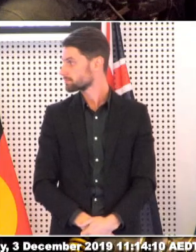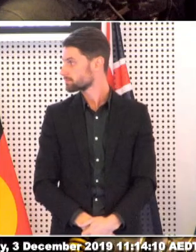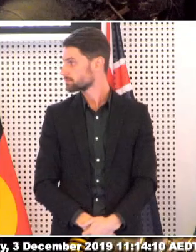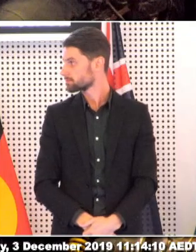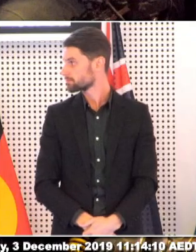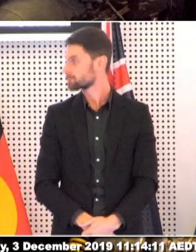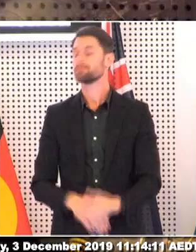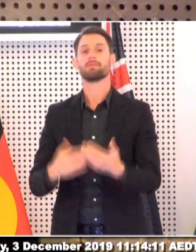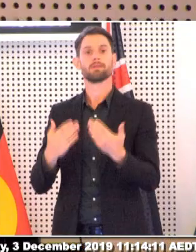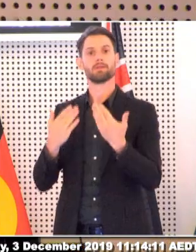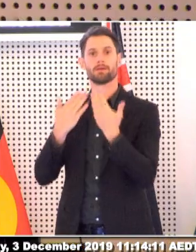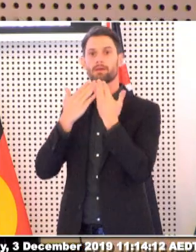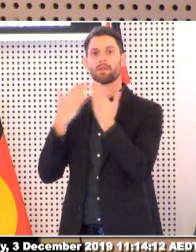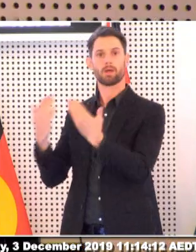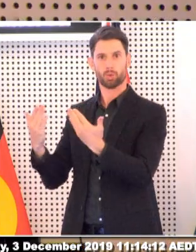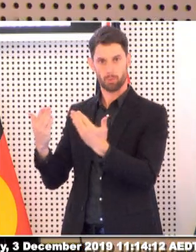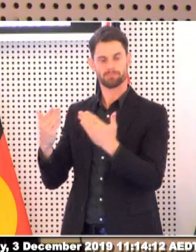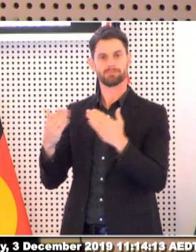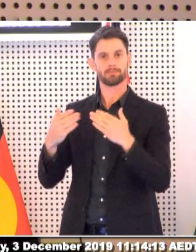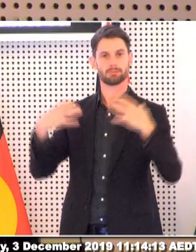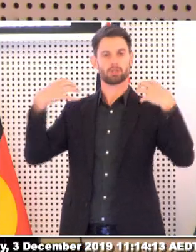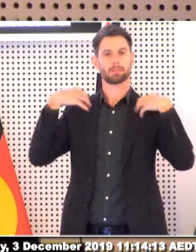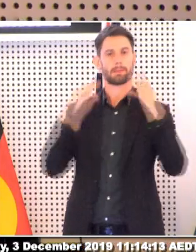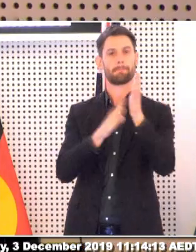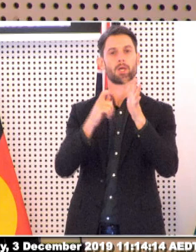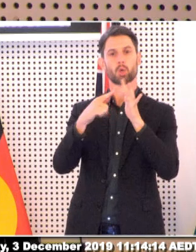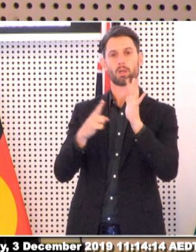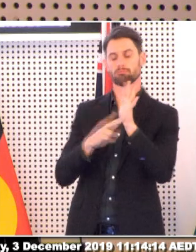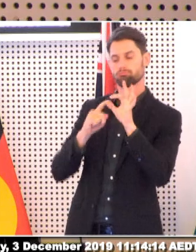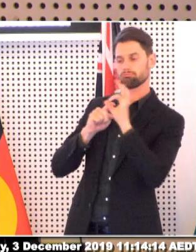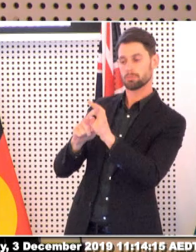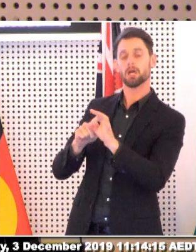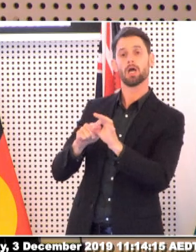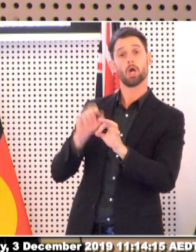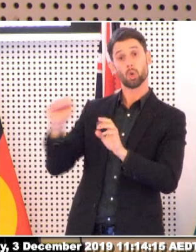In your view, how would you describe the use of restrictive practices particularly